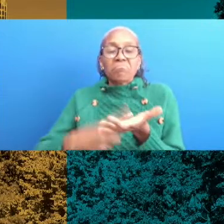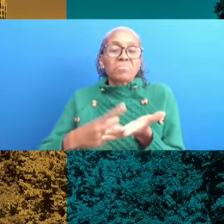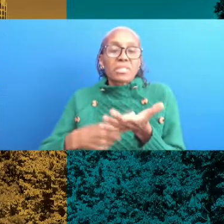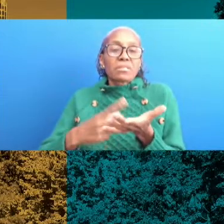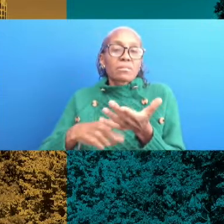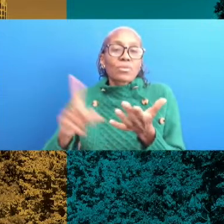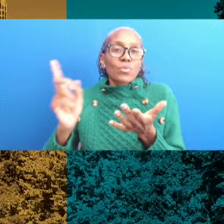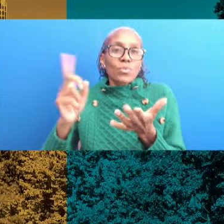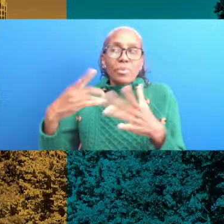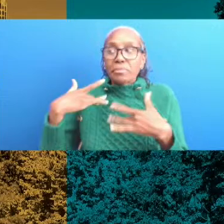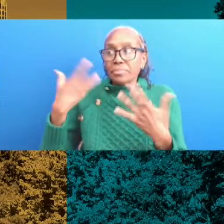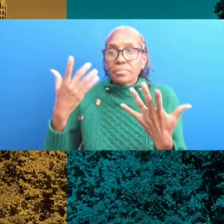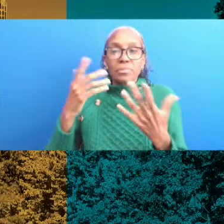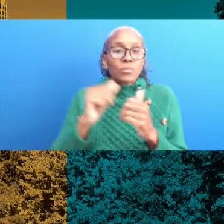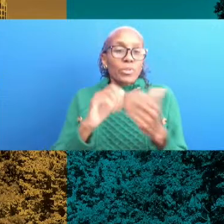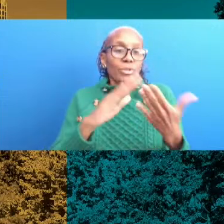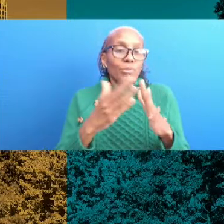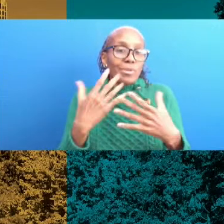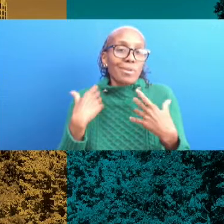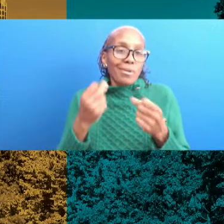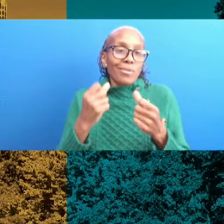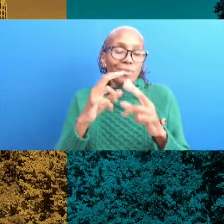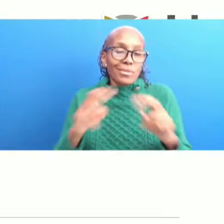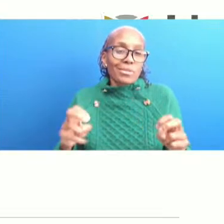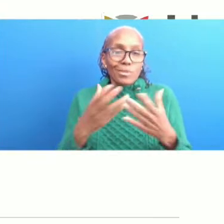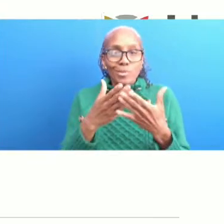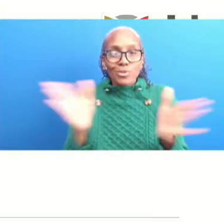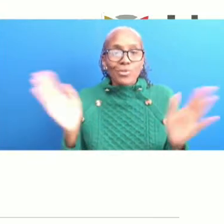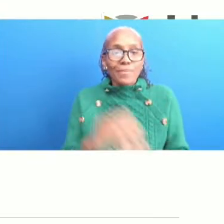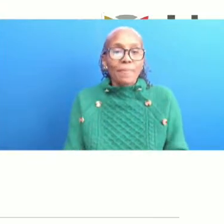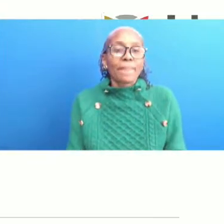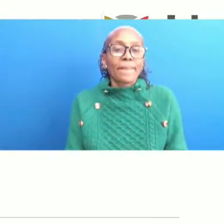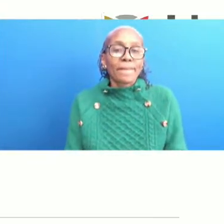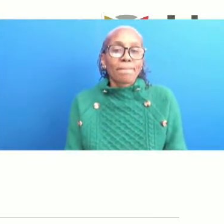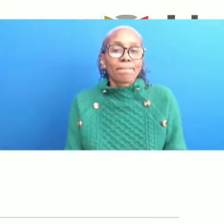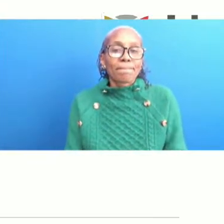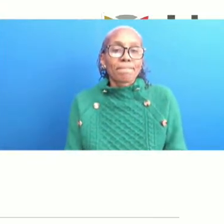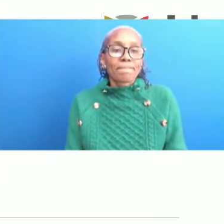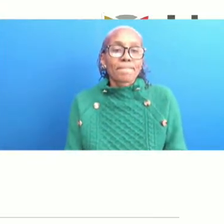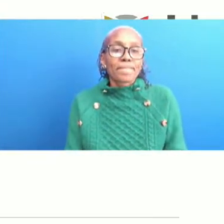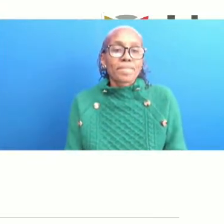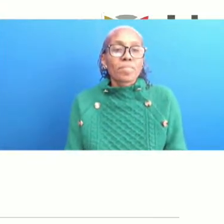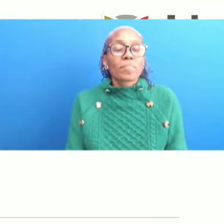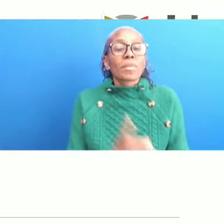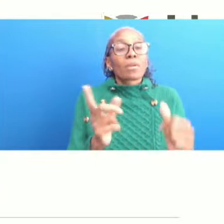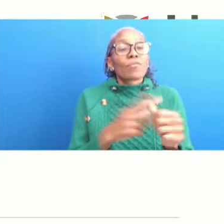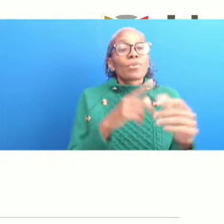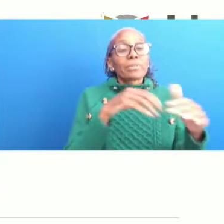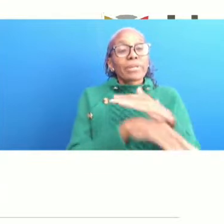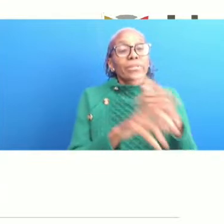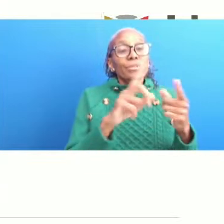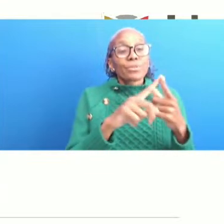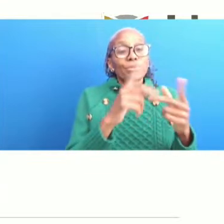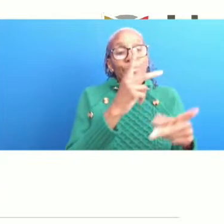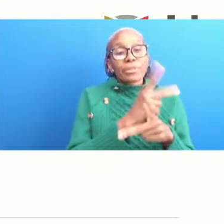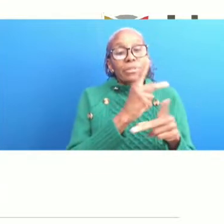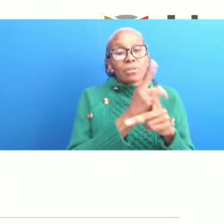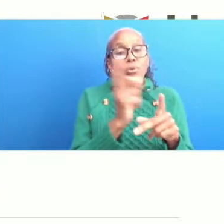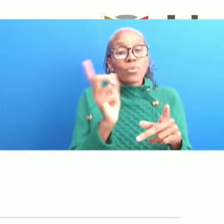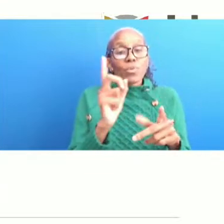TRANSITION OVER TO JUST TALKING A LITTLE BIT ABOUT WHERE WE ARE WITH THE COMMUNITY HEALTH